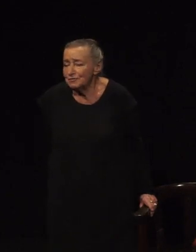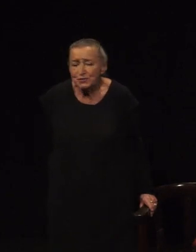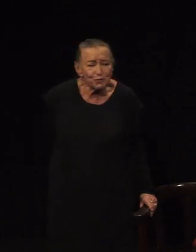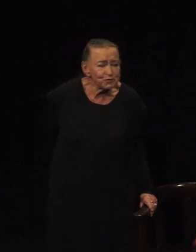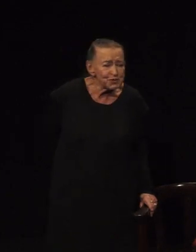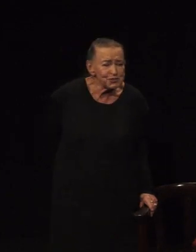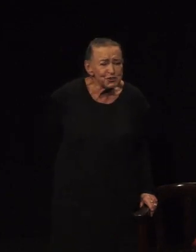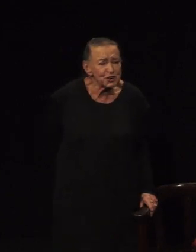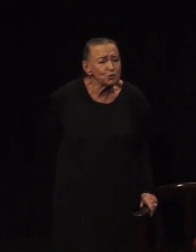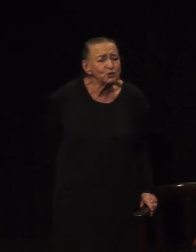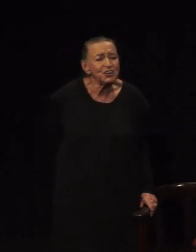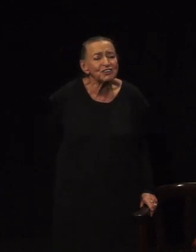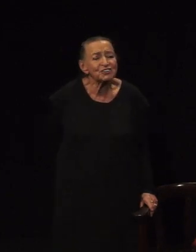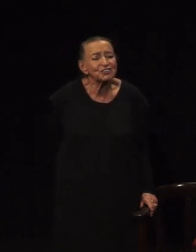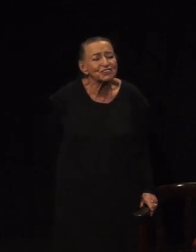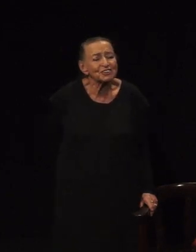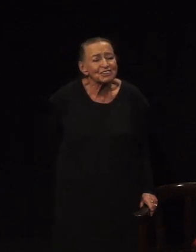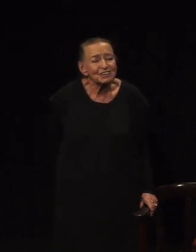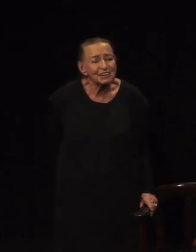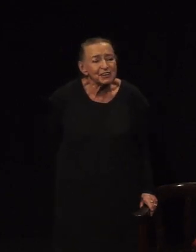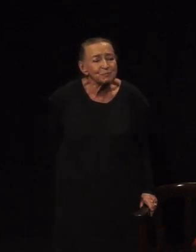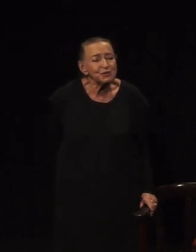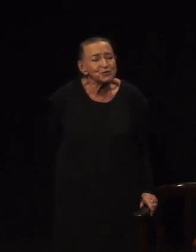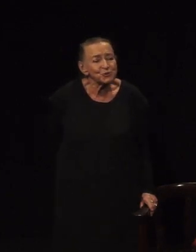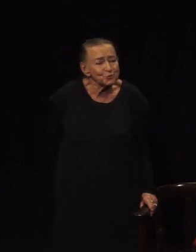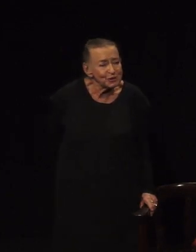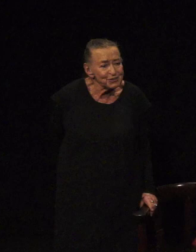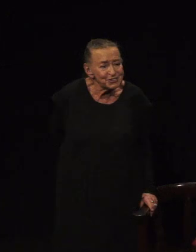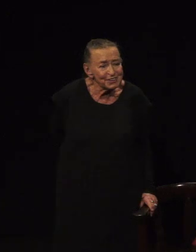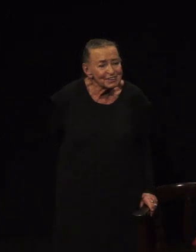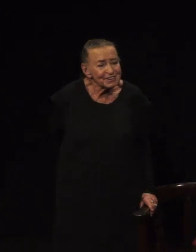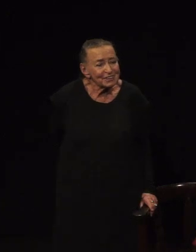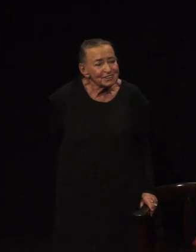Nobody, it was known, could match his bent